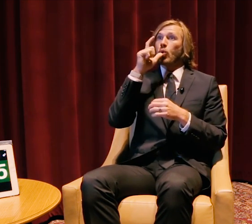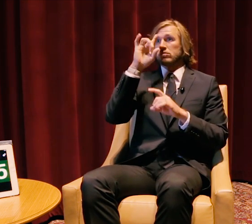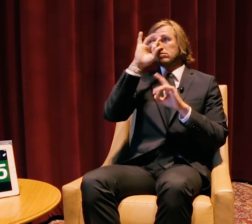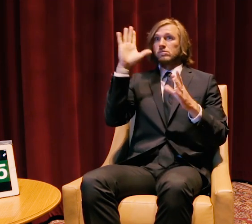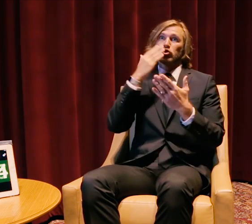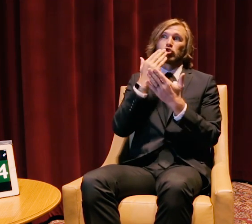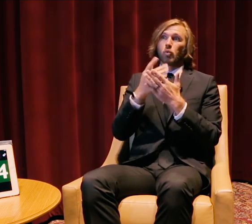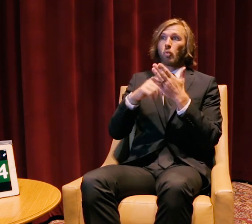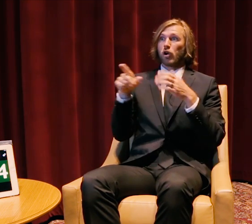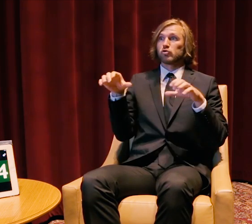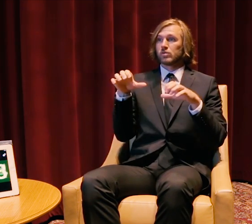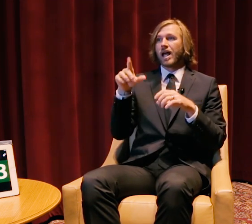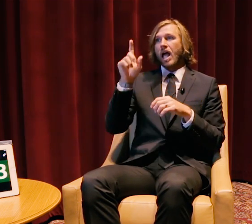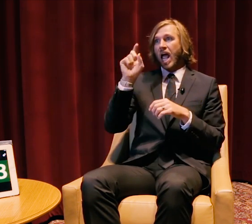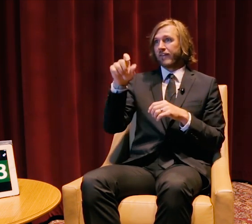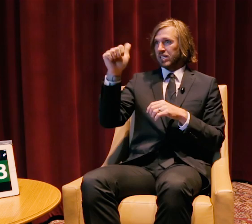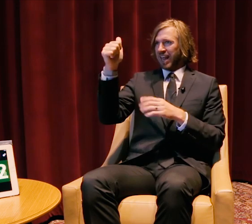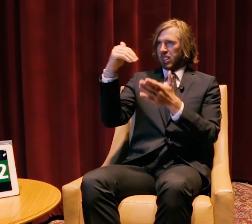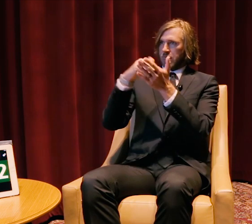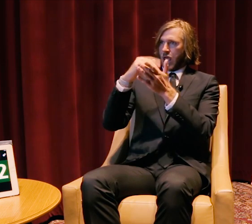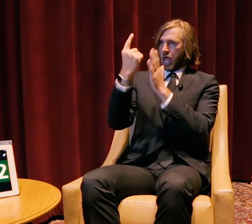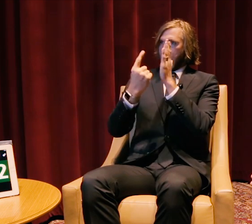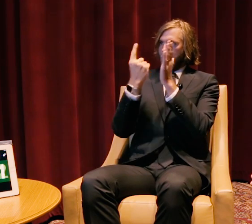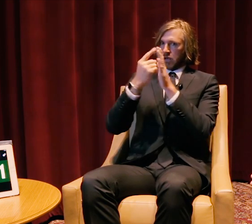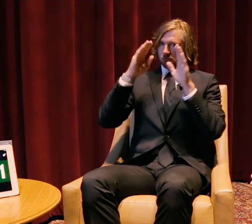doing needs to spend 10,000 hours or so at doing it.